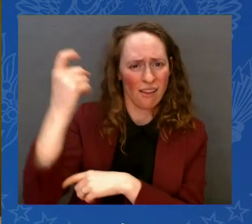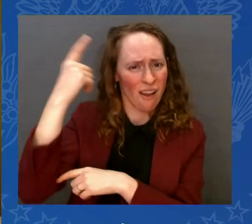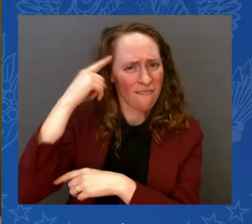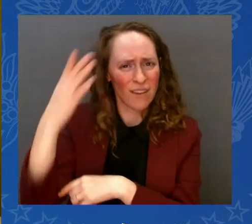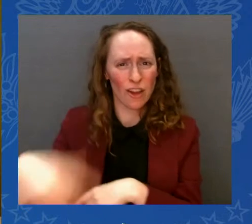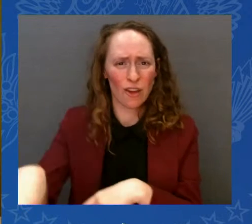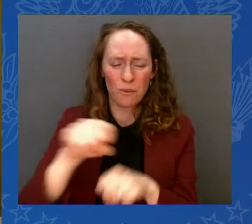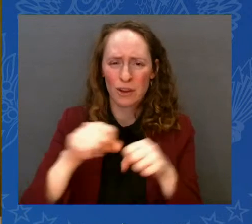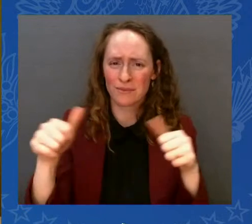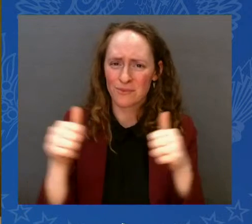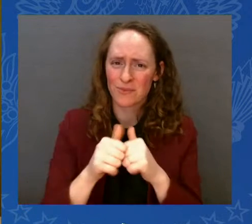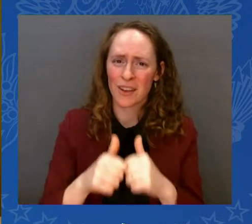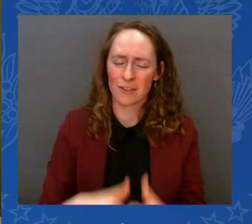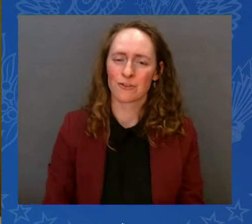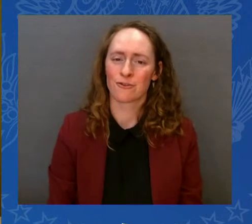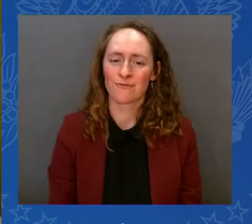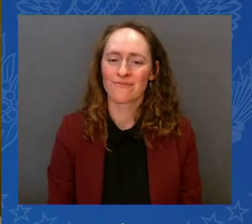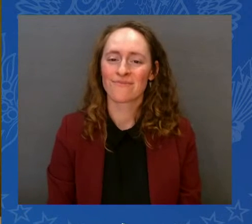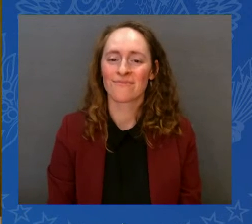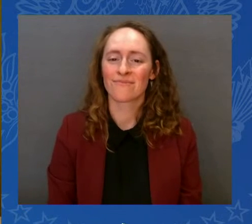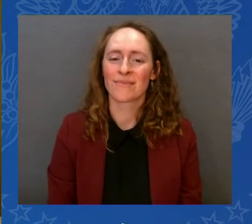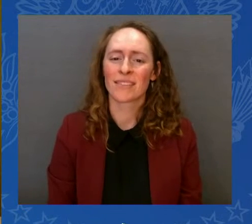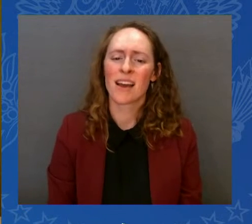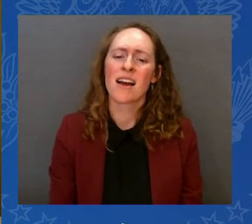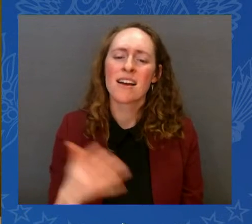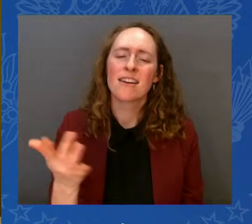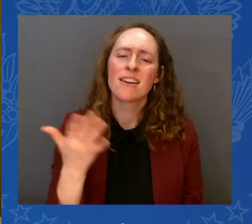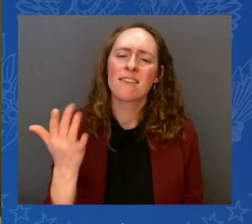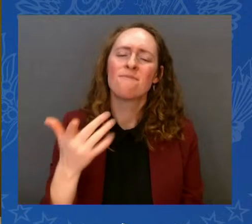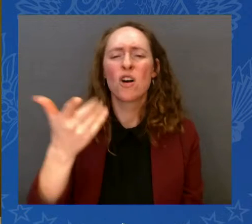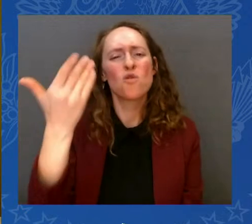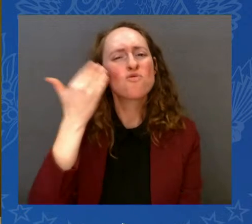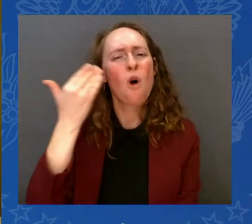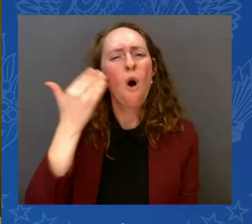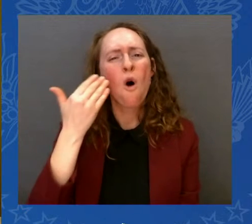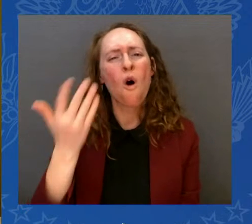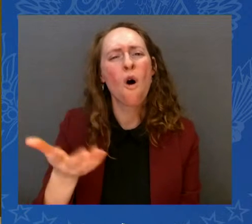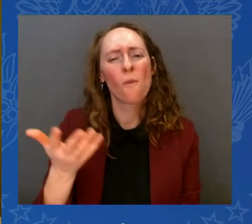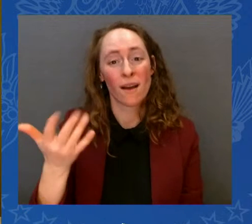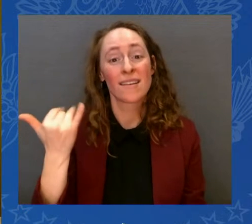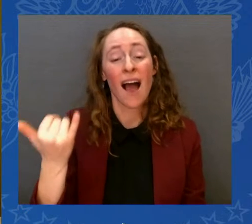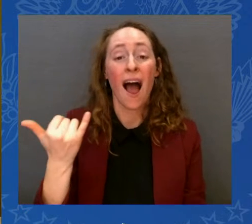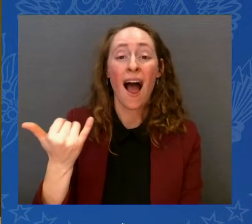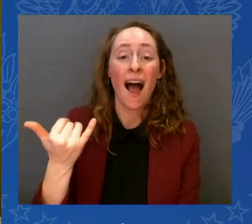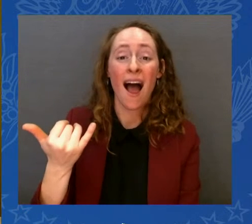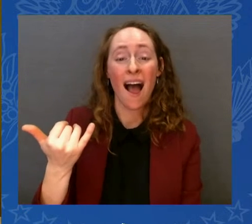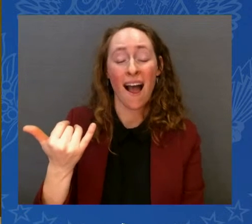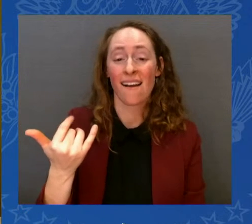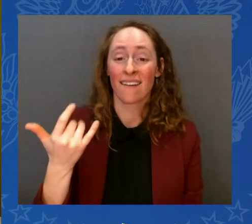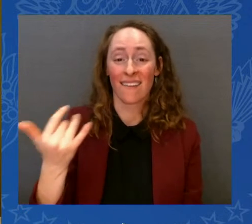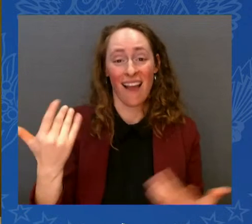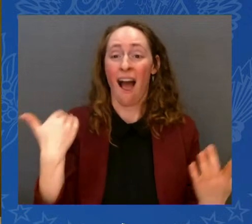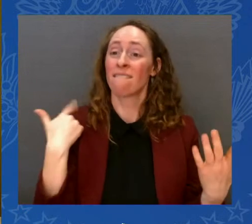And, you know, there's a little bridge across the Ohio River. You know, it's only going to cost about a billion-seven to do it,